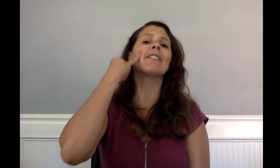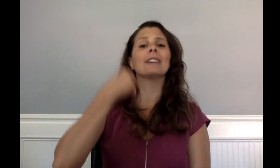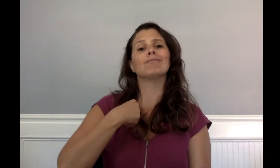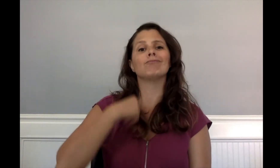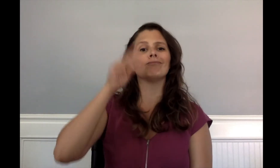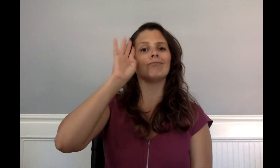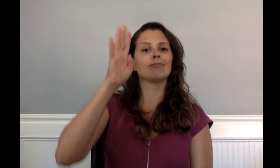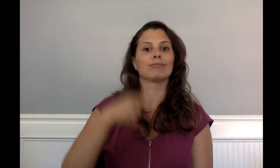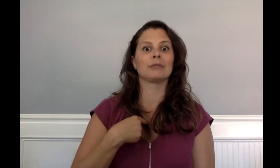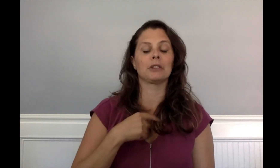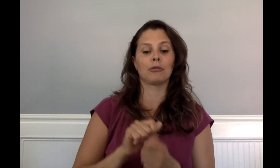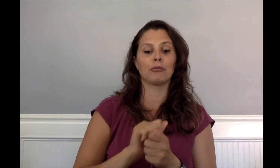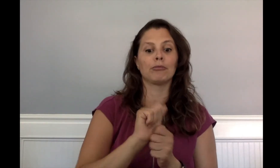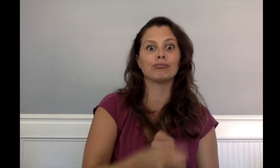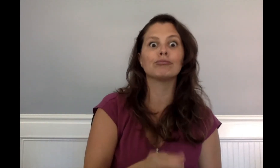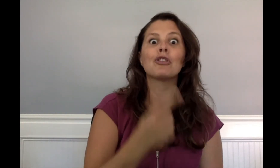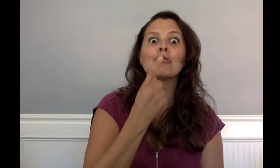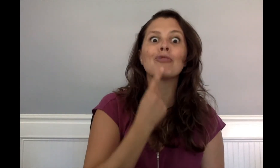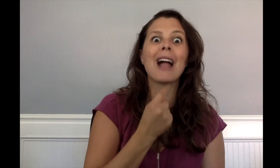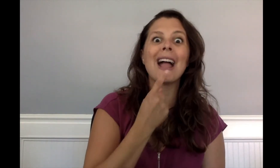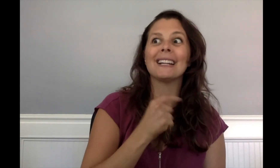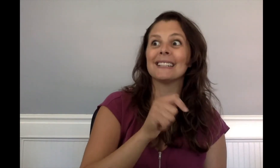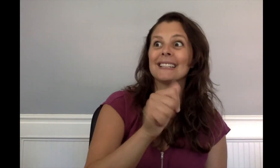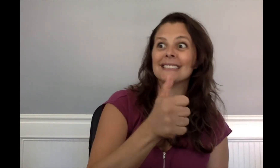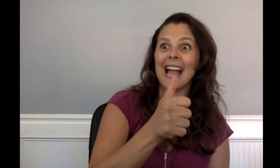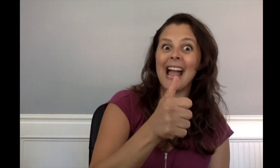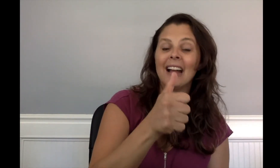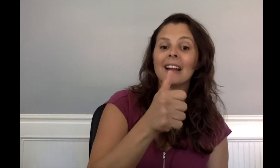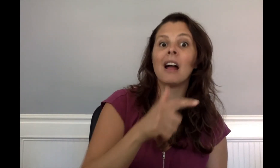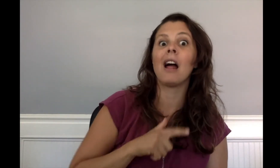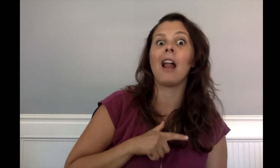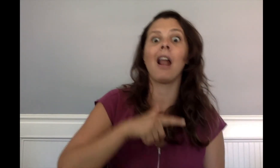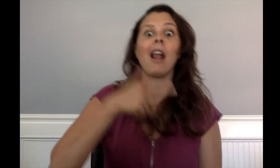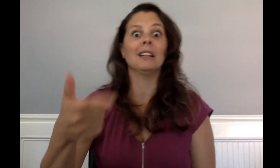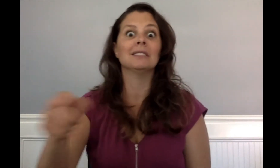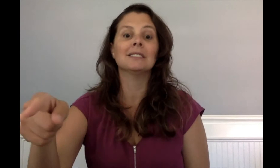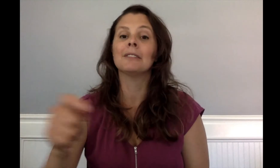If someone played a red ten,